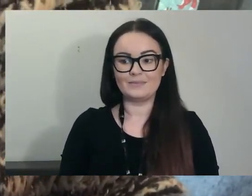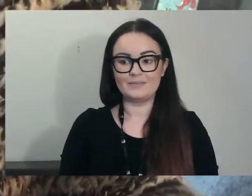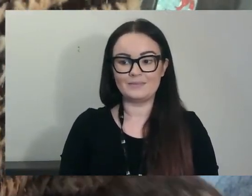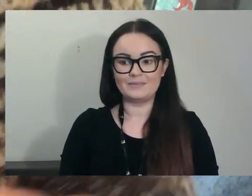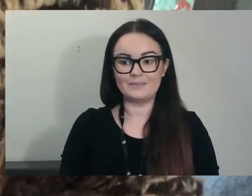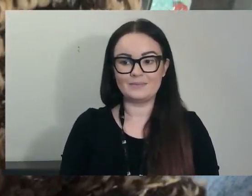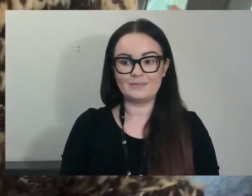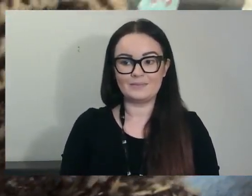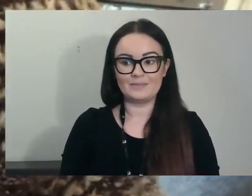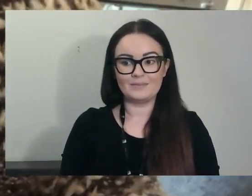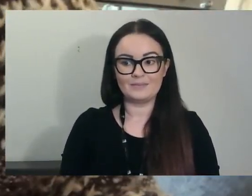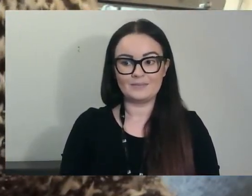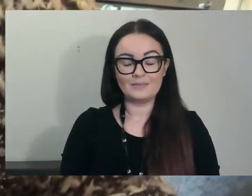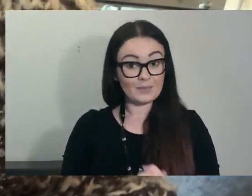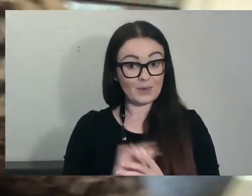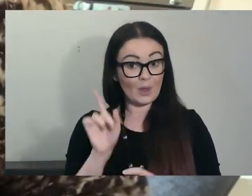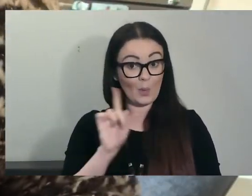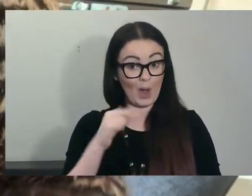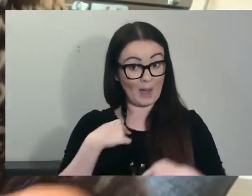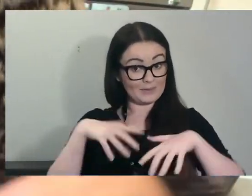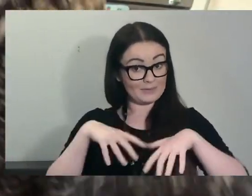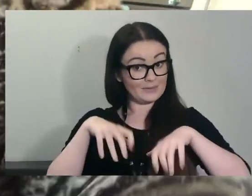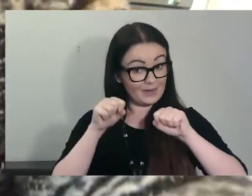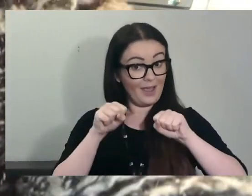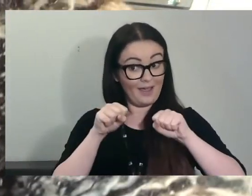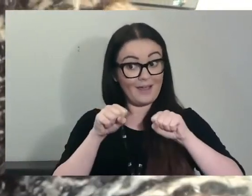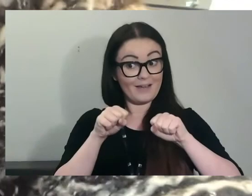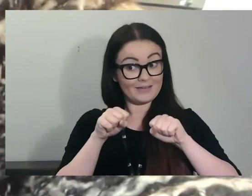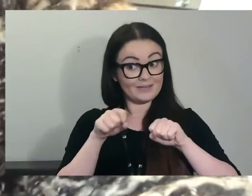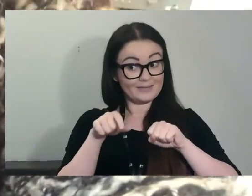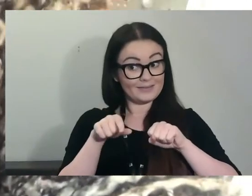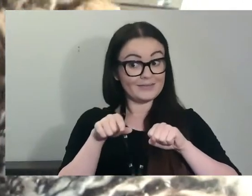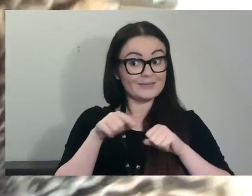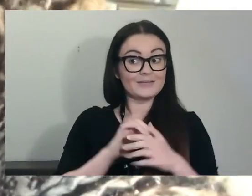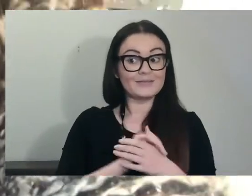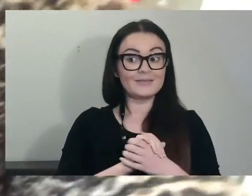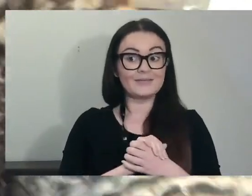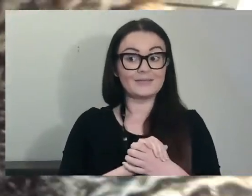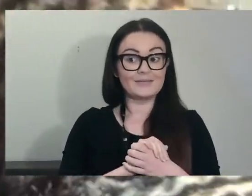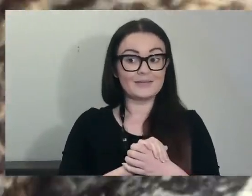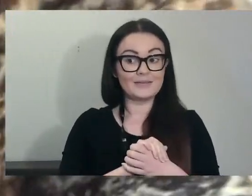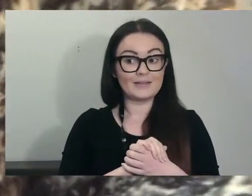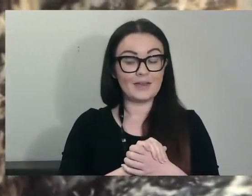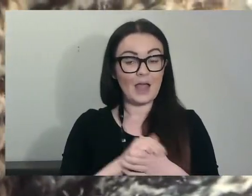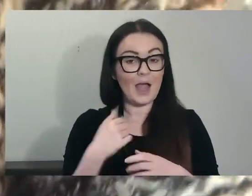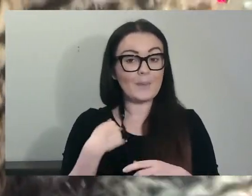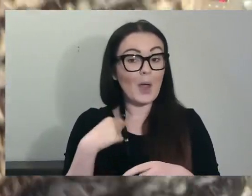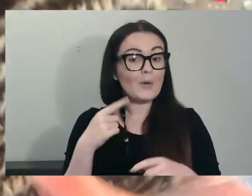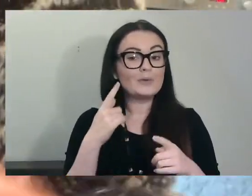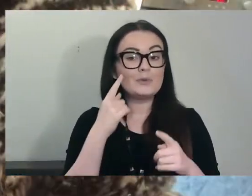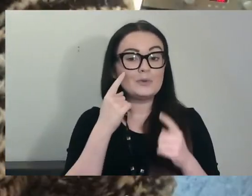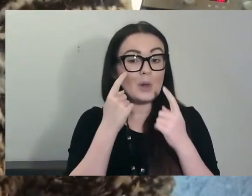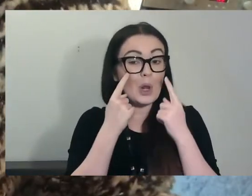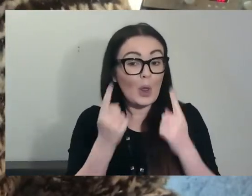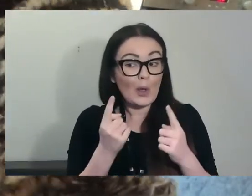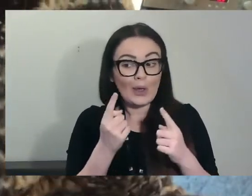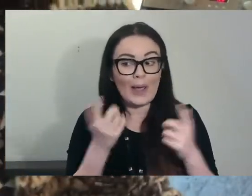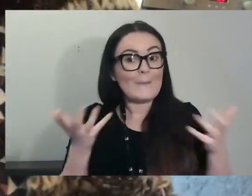And what I'm going to do to start is I'm going to experiment a little bit, I'm going to have